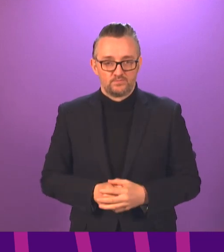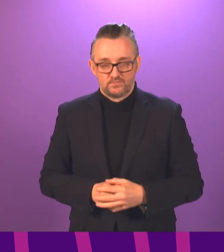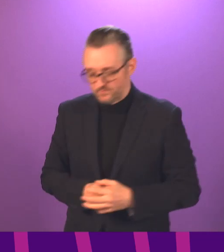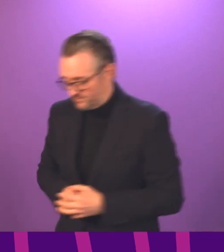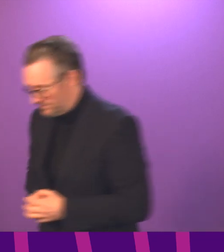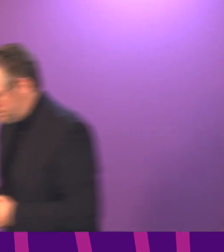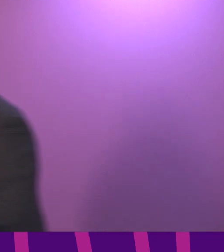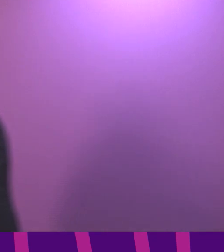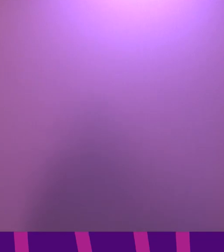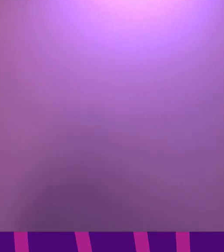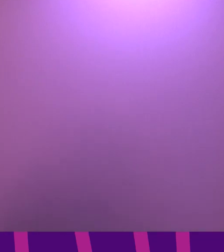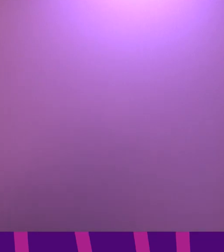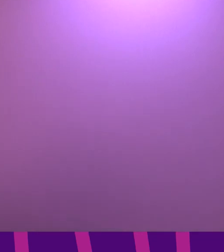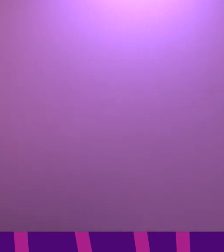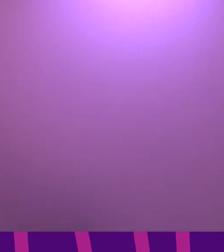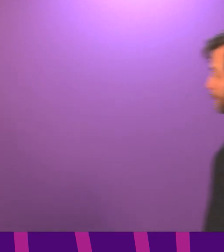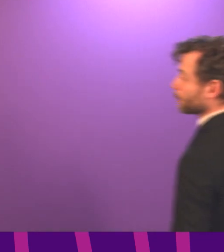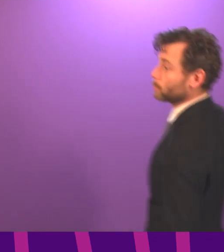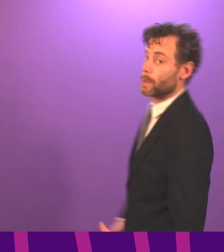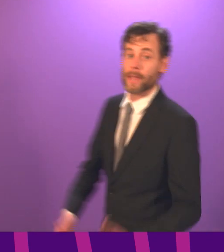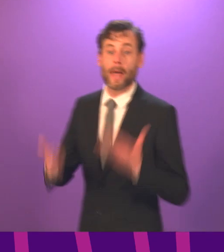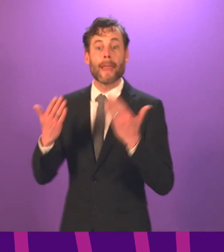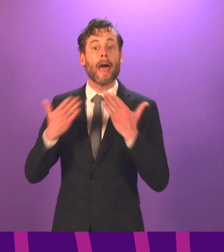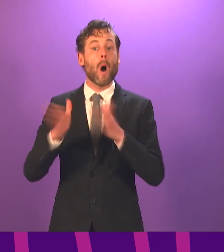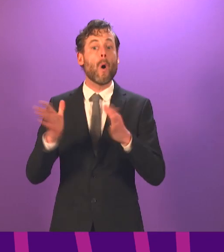The minister will now take questions on the issues that have been raised. I intend to